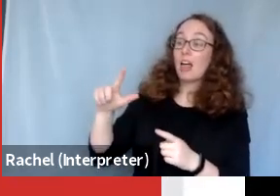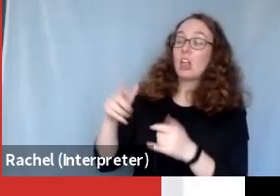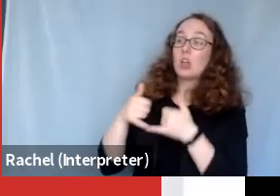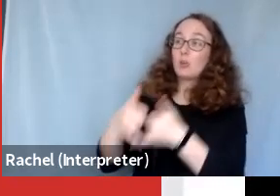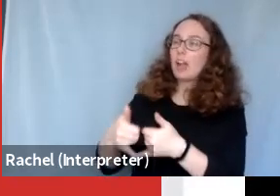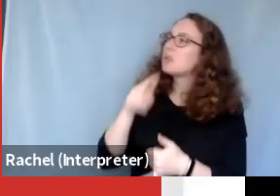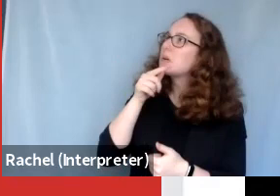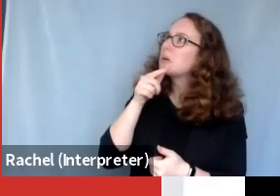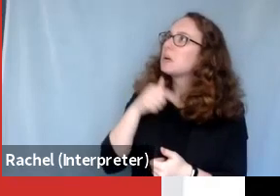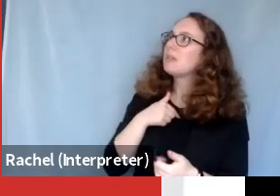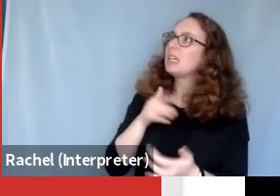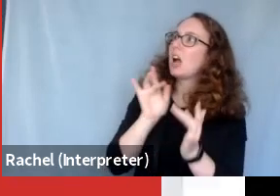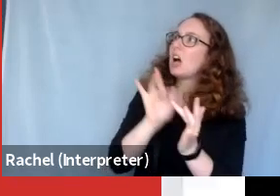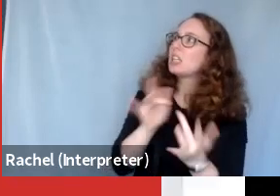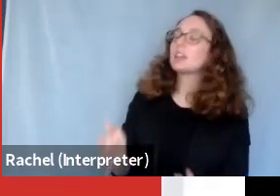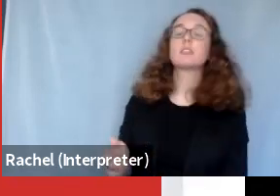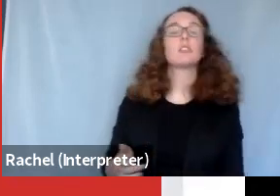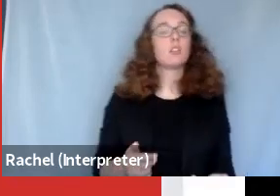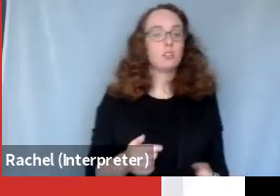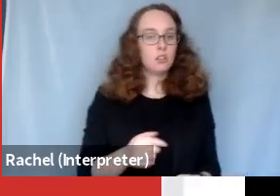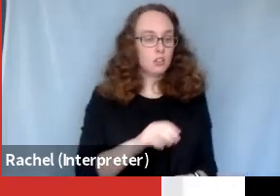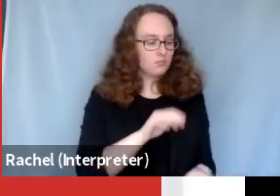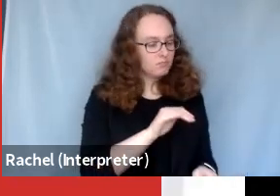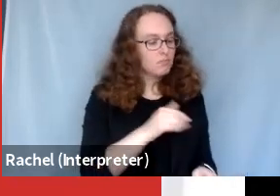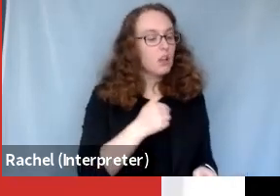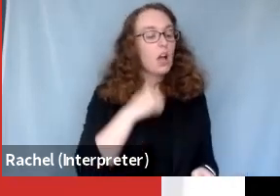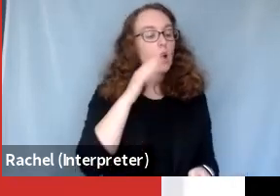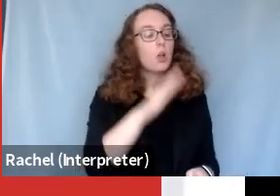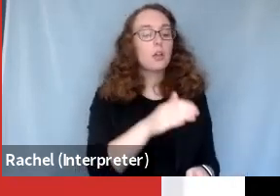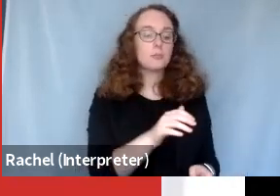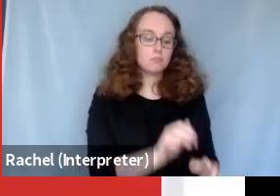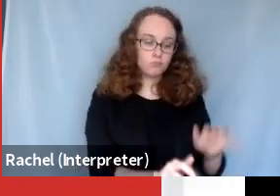chat, or a private chat I'll send you the information for financial aid so you can go ahead